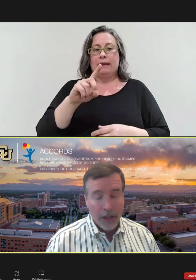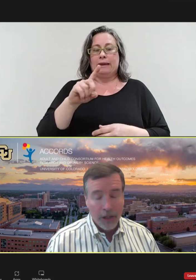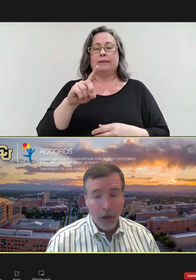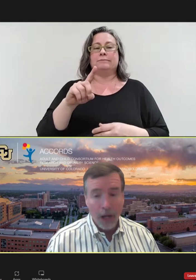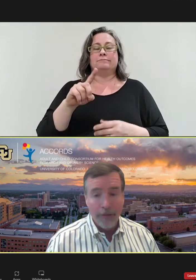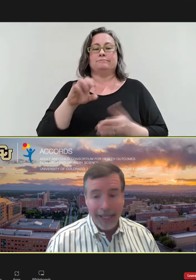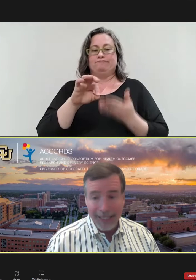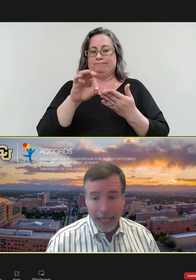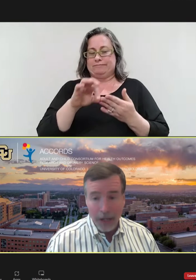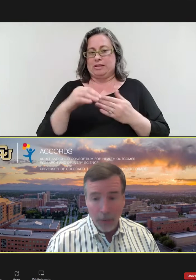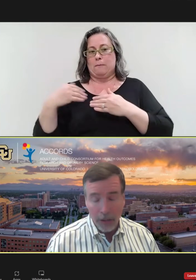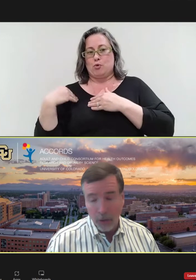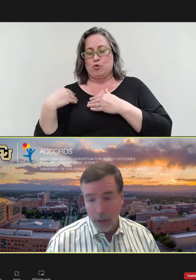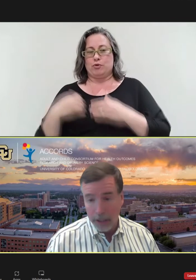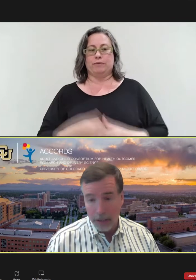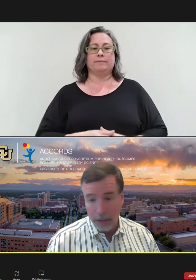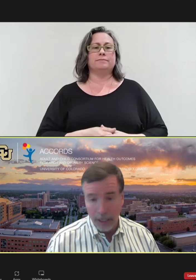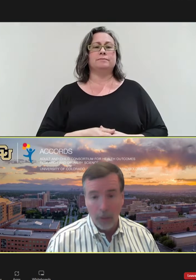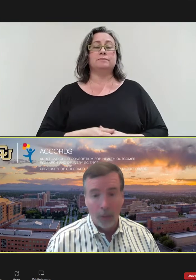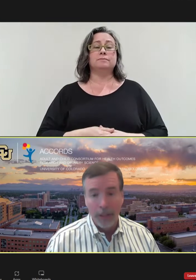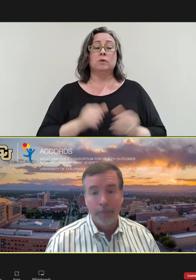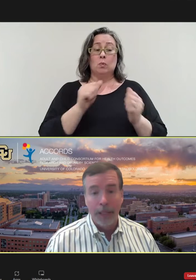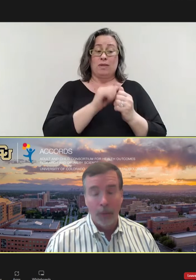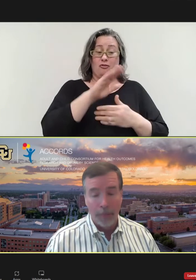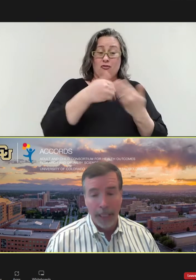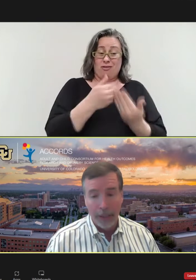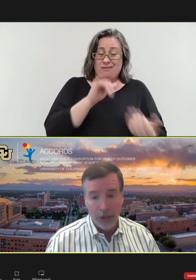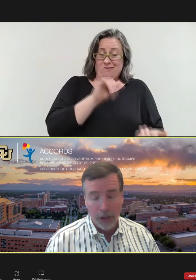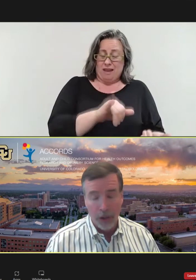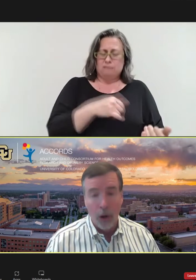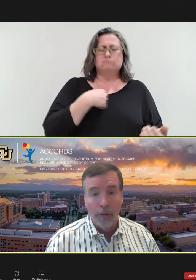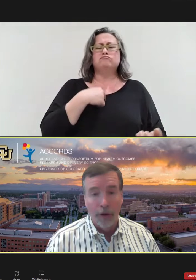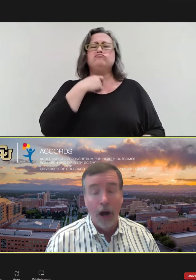So, all of that said, we also wanted to look at, well, what are pediatricians' overall,